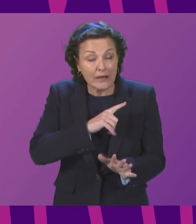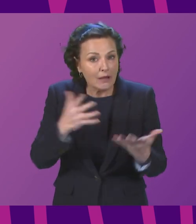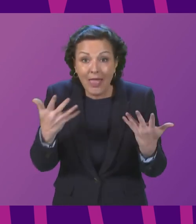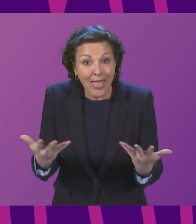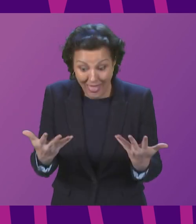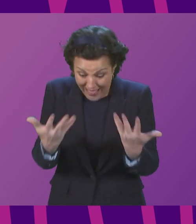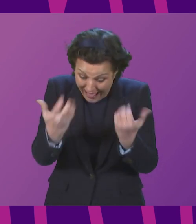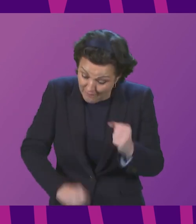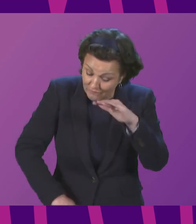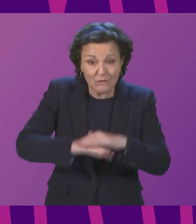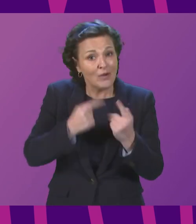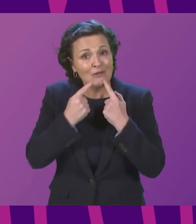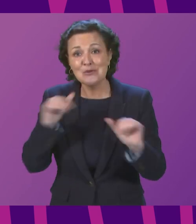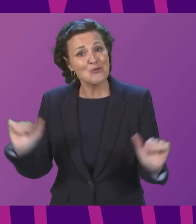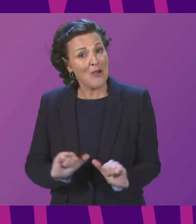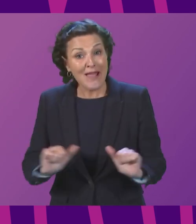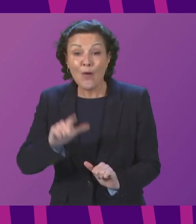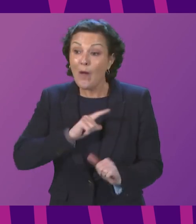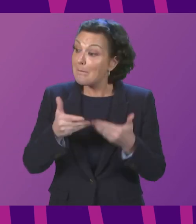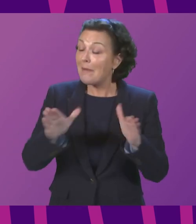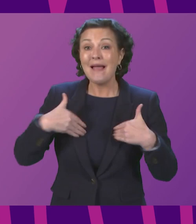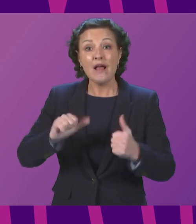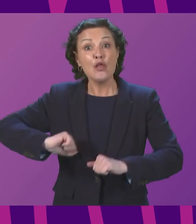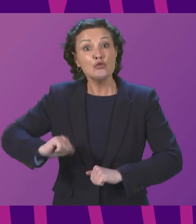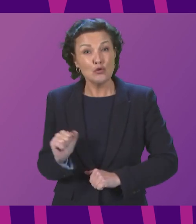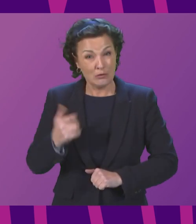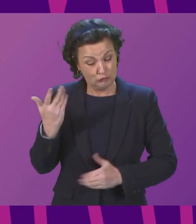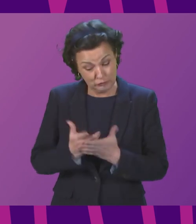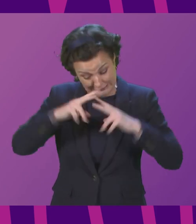to make sure that the data, when it is published, is robust and reliable.